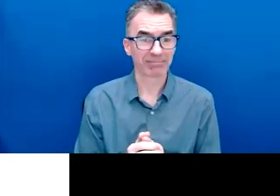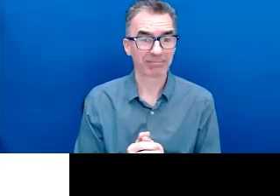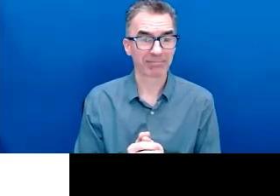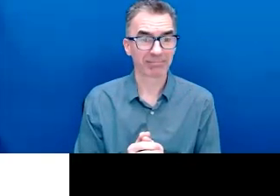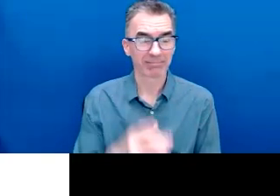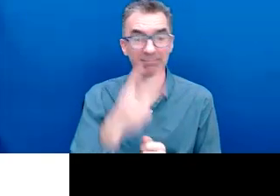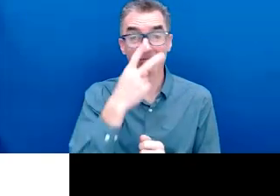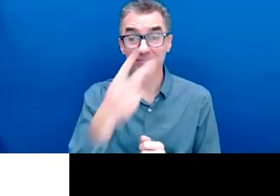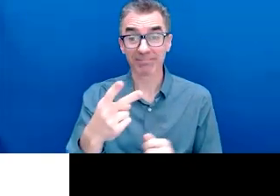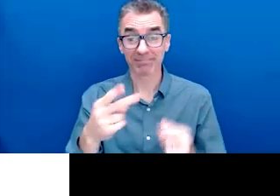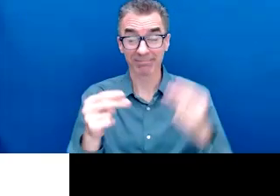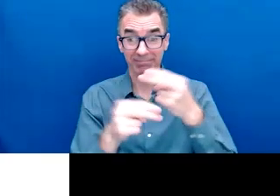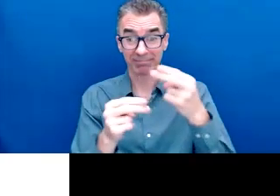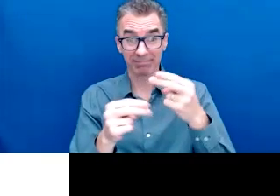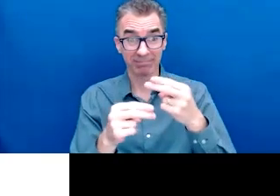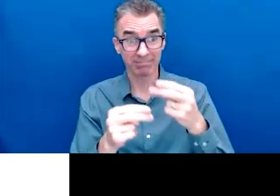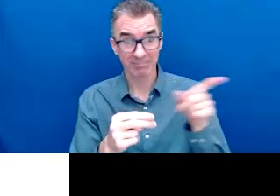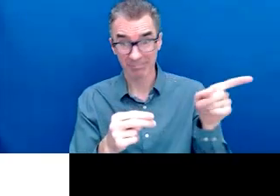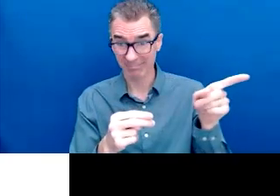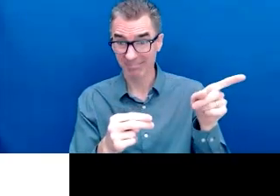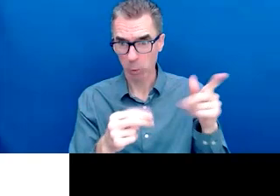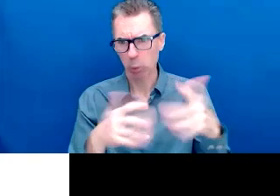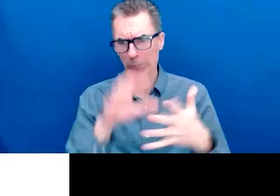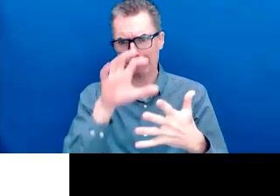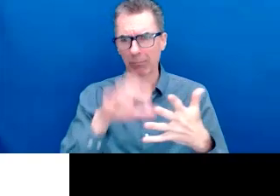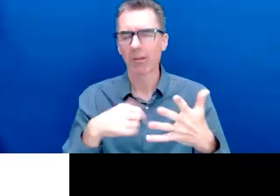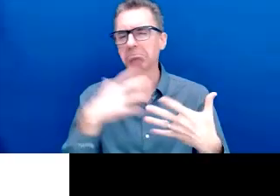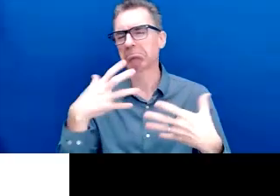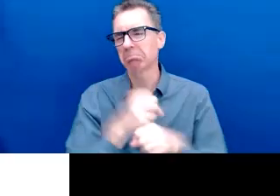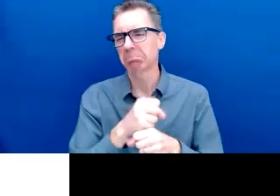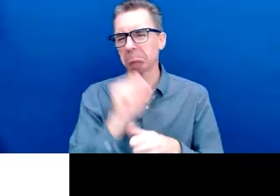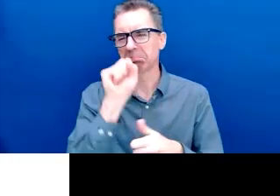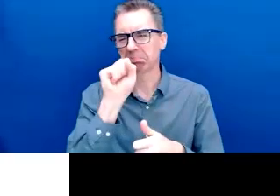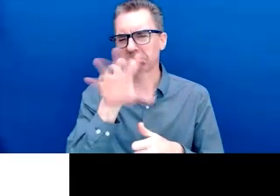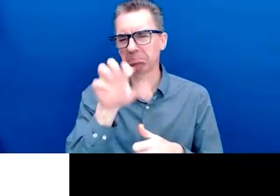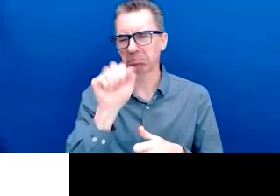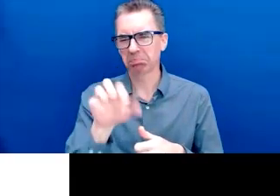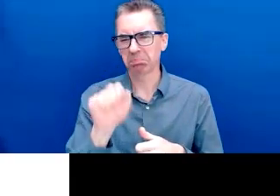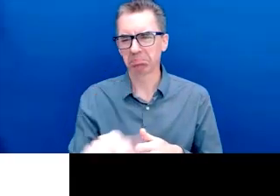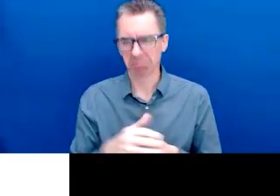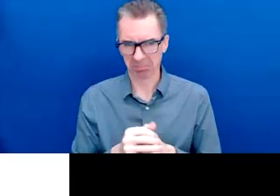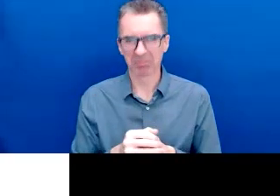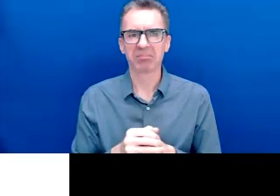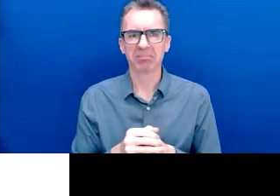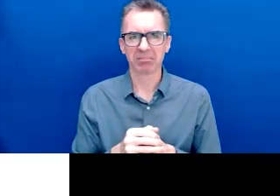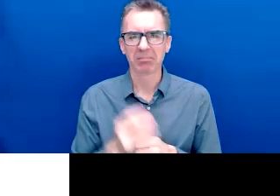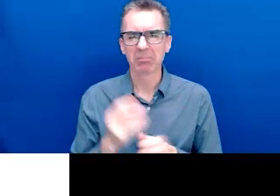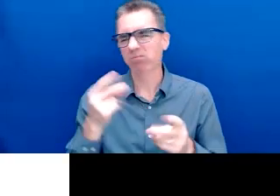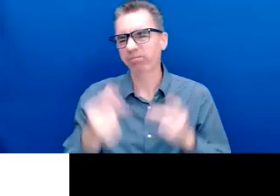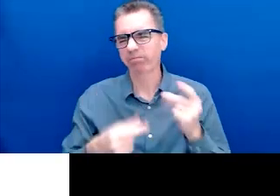but let me, let me, go through this, pretty quickly. Just so we all know what we're talking about,